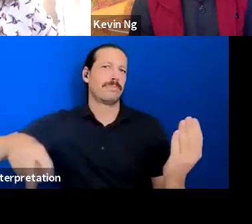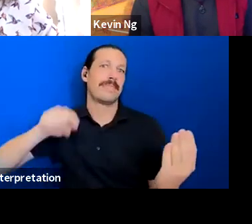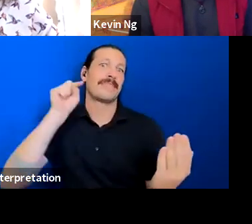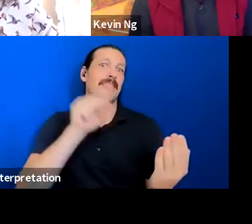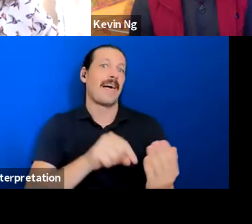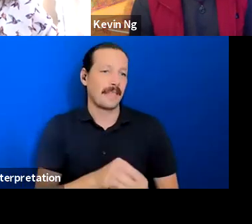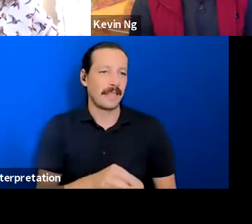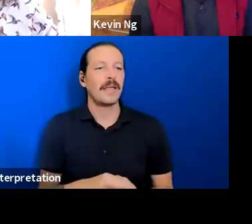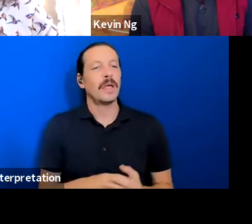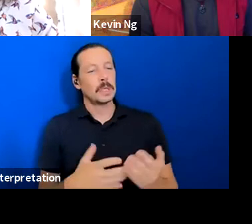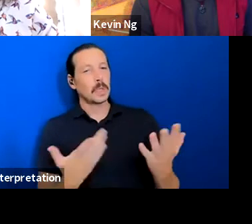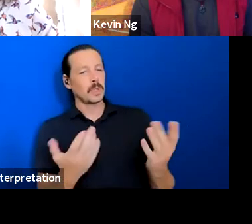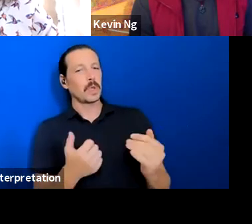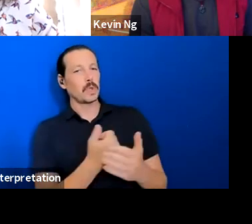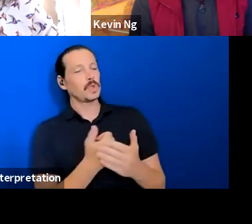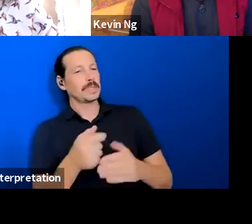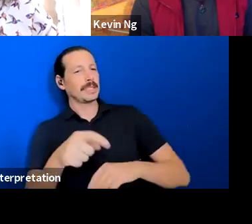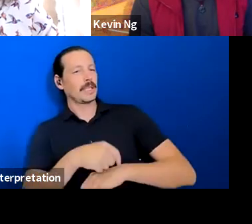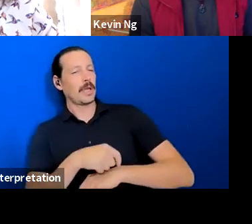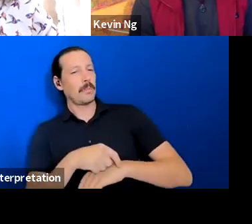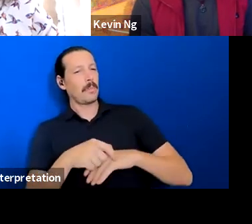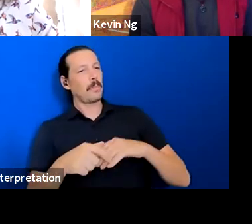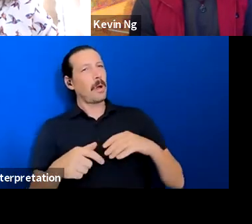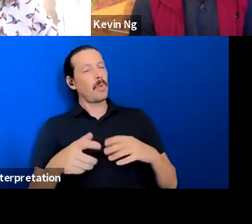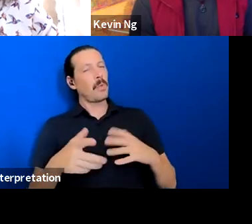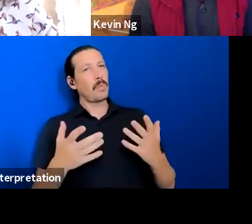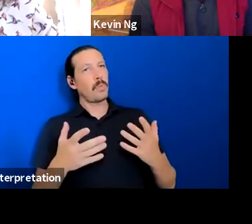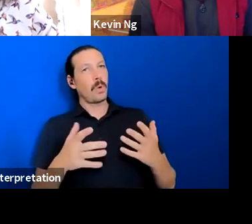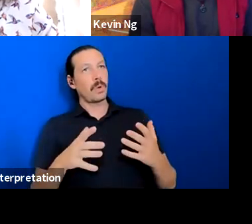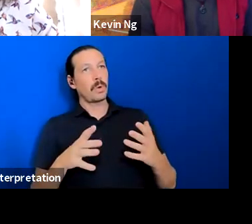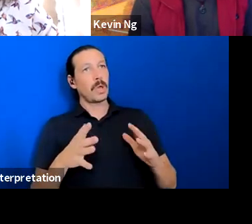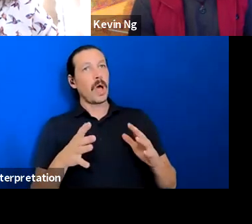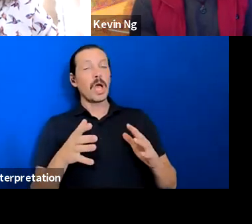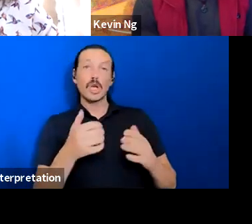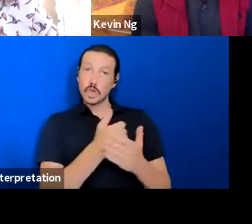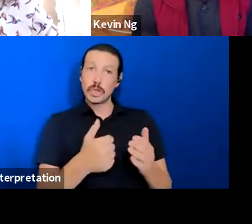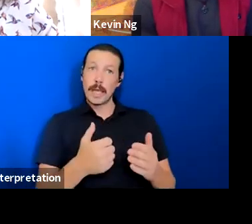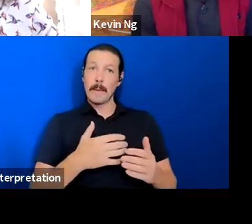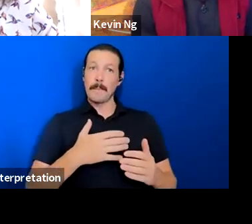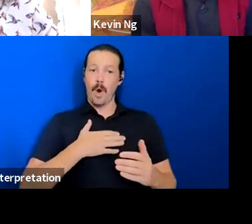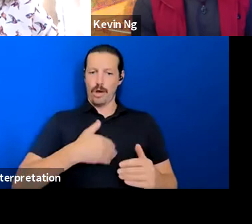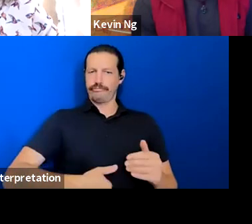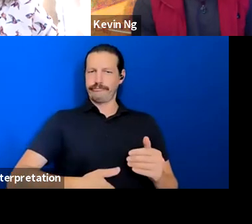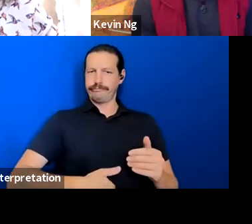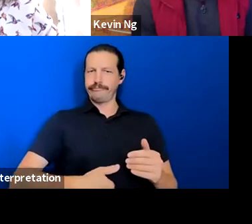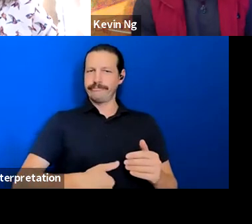understand that my own judgments are quite fair because they're often on par, they're often with consensus you know? >>PIP: Yeah.